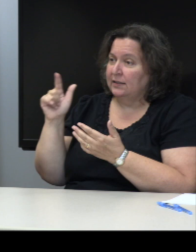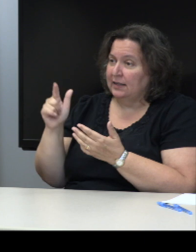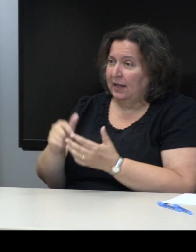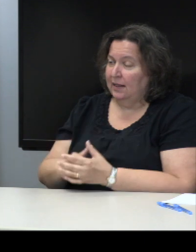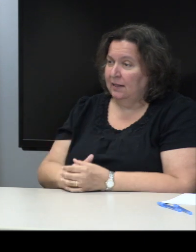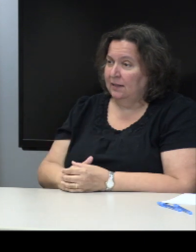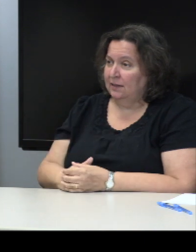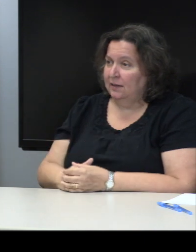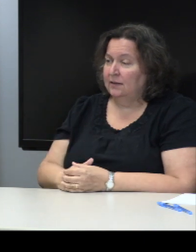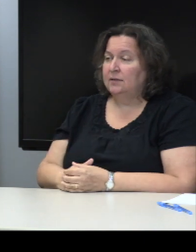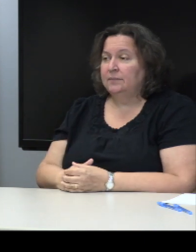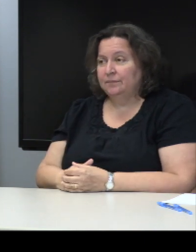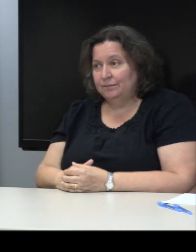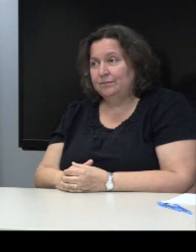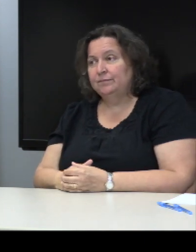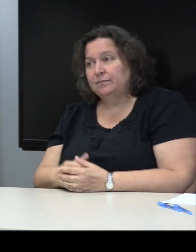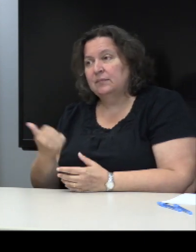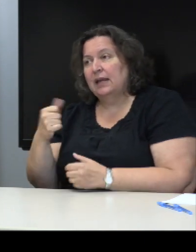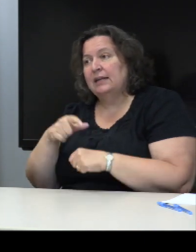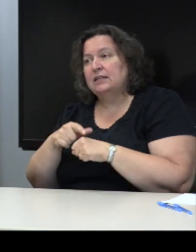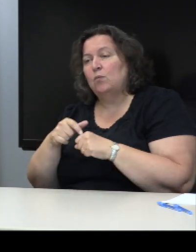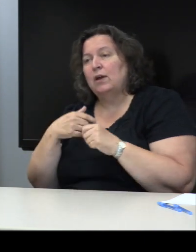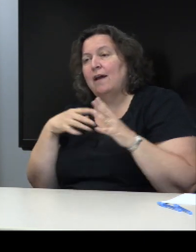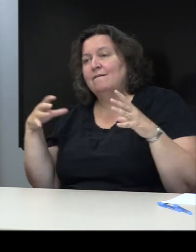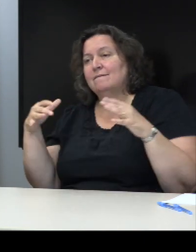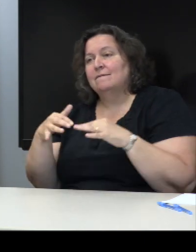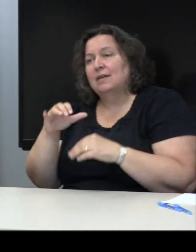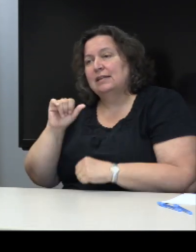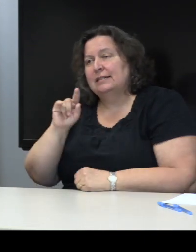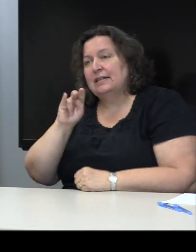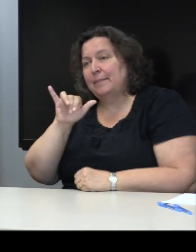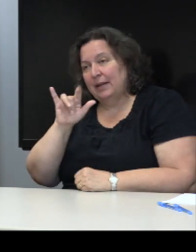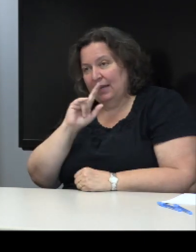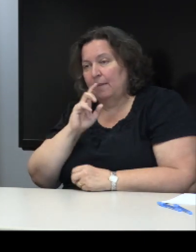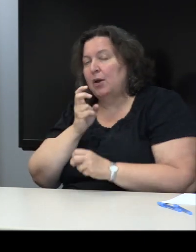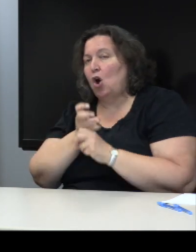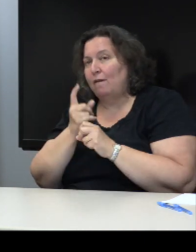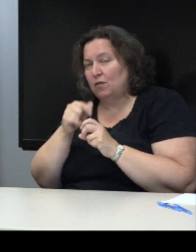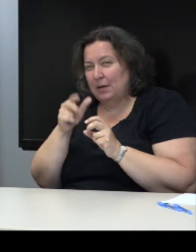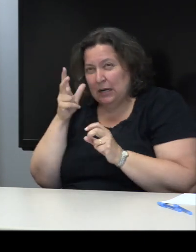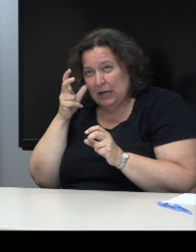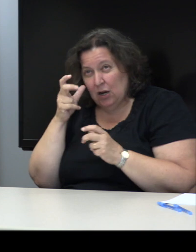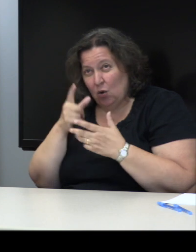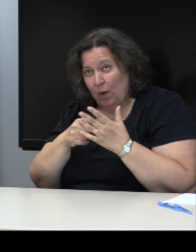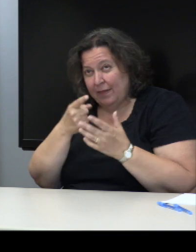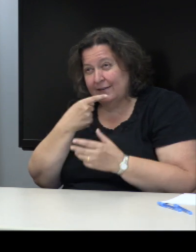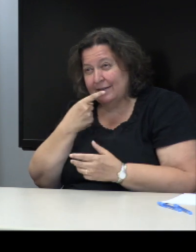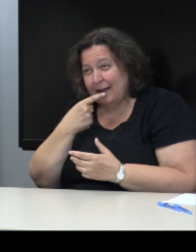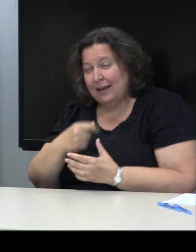Norah: Sure. Whenever we have assemblies at school, it can be really hard for me to hear what they are saying.